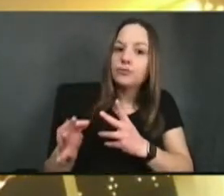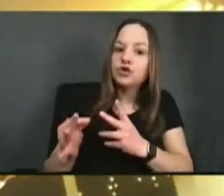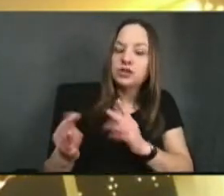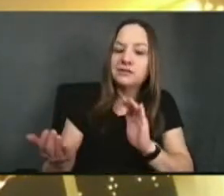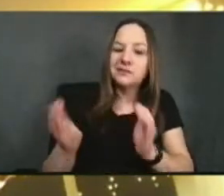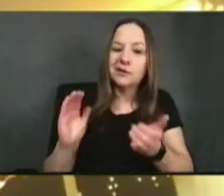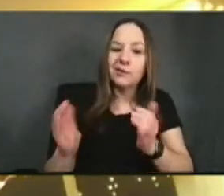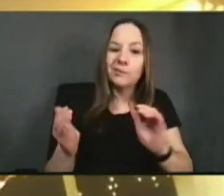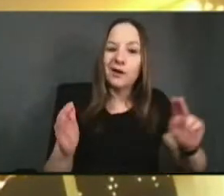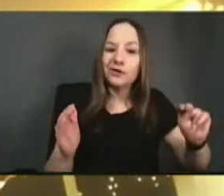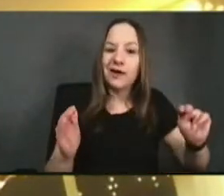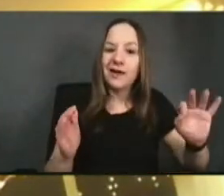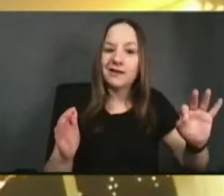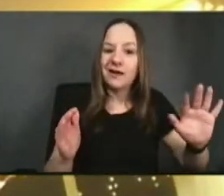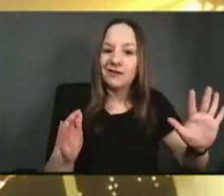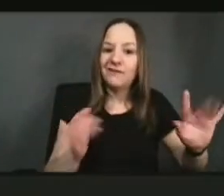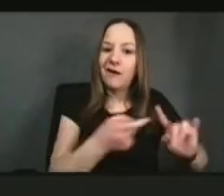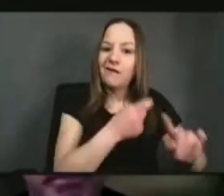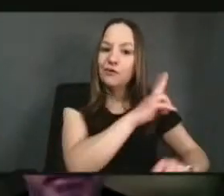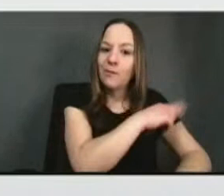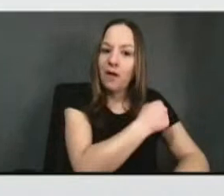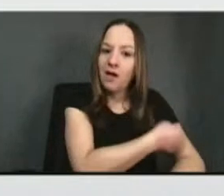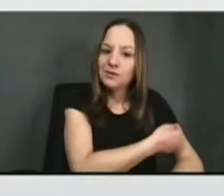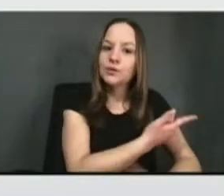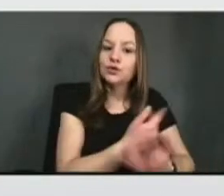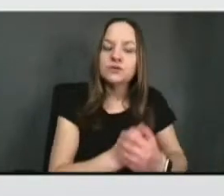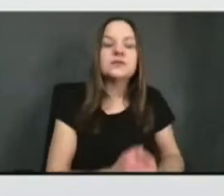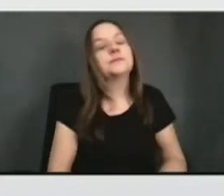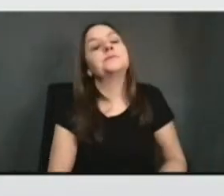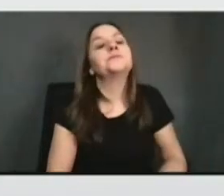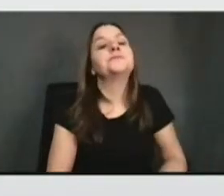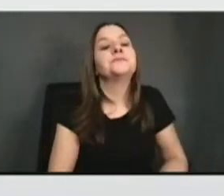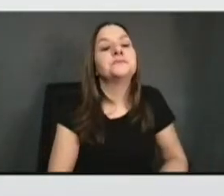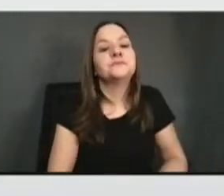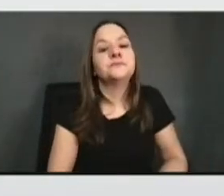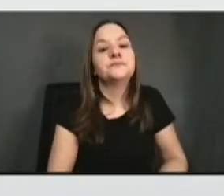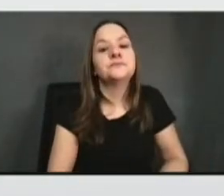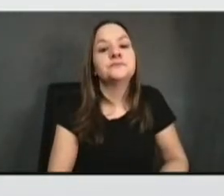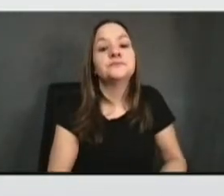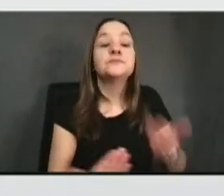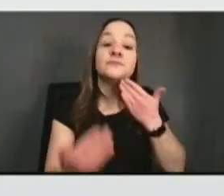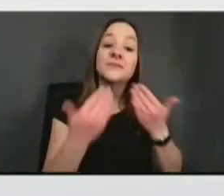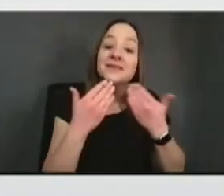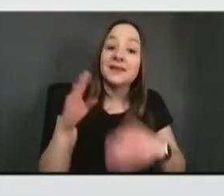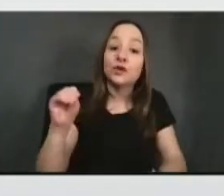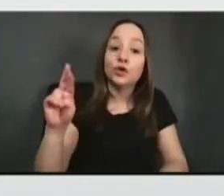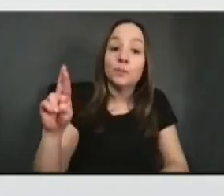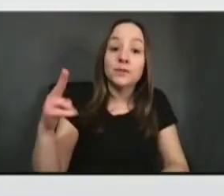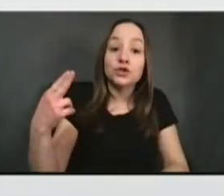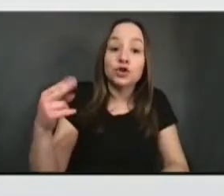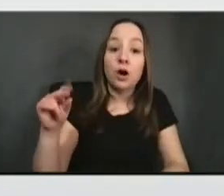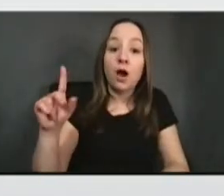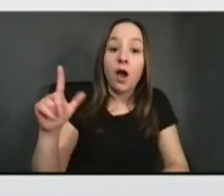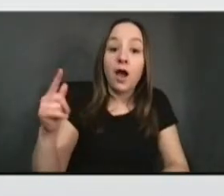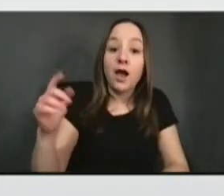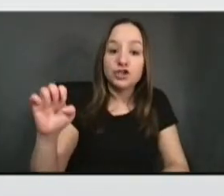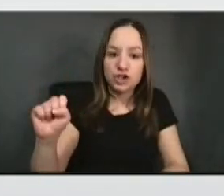best alternative to those that are used masks and respirators